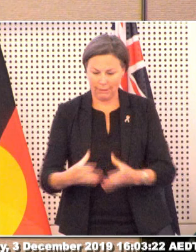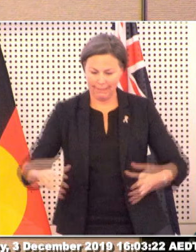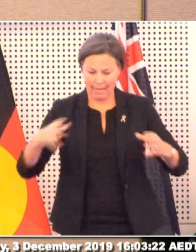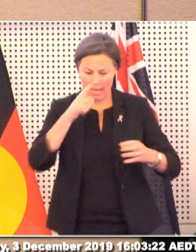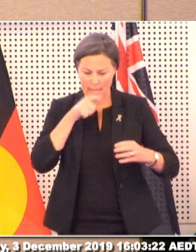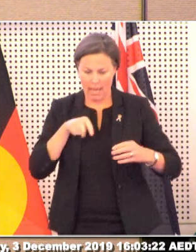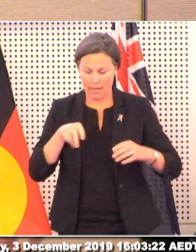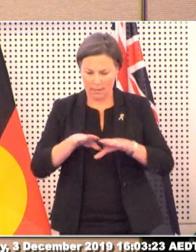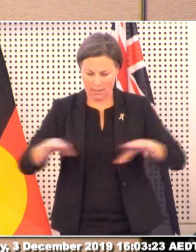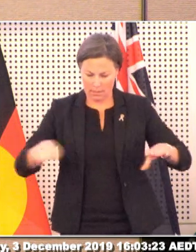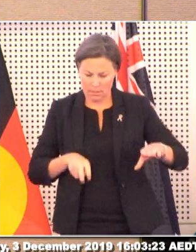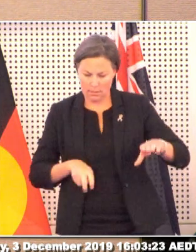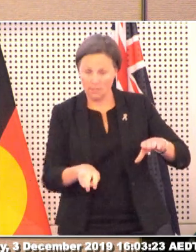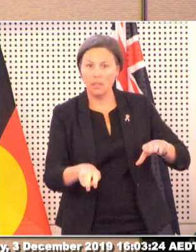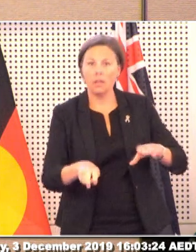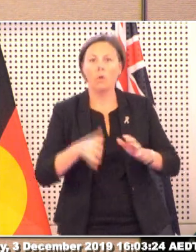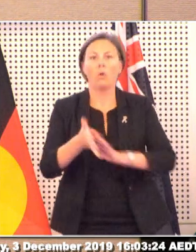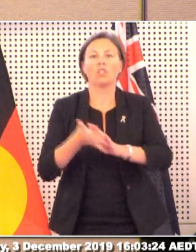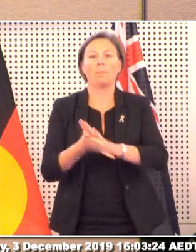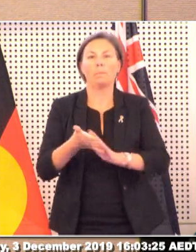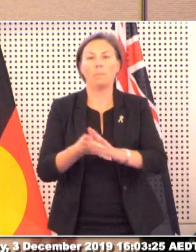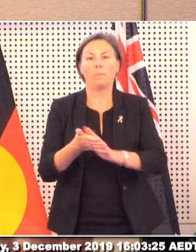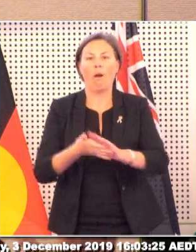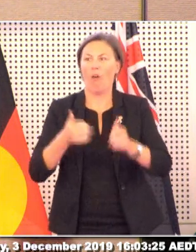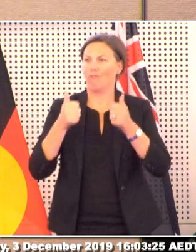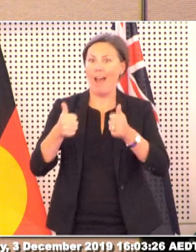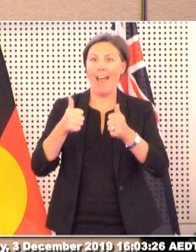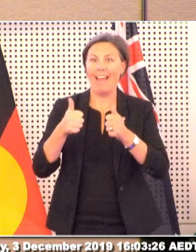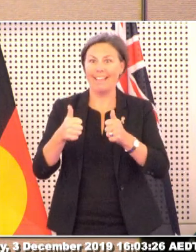That was fantastic but when they put the sink they put a big fascia board across the